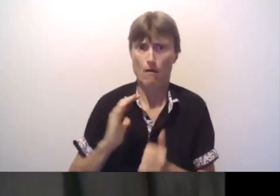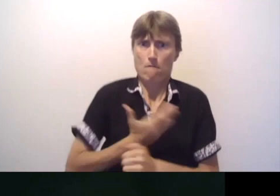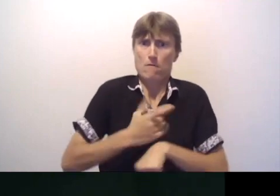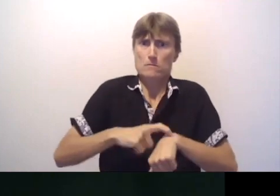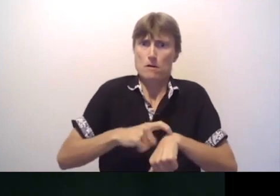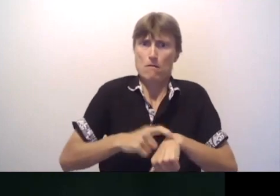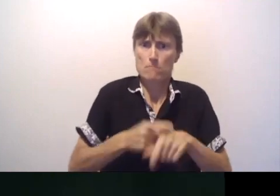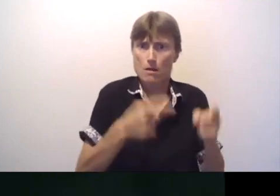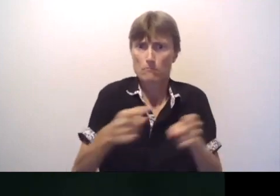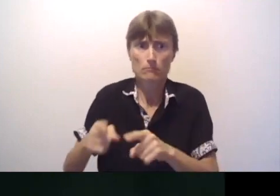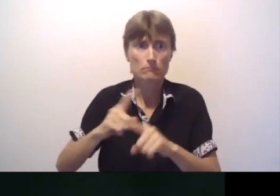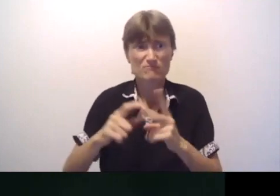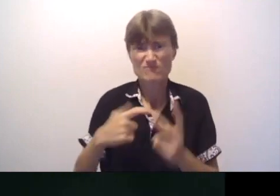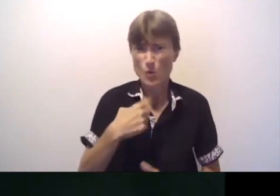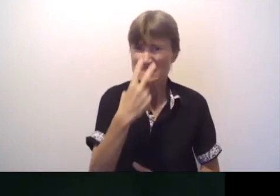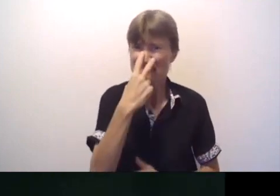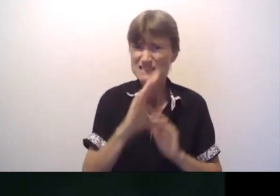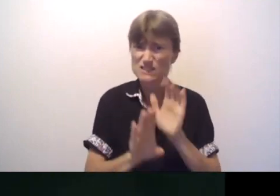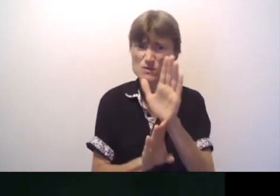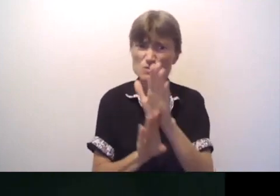i want to see thrive